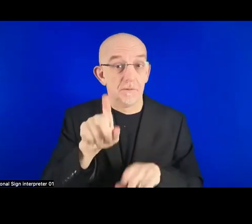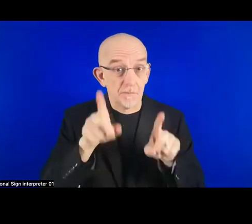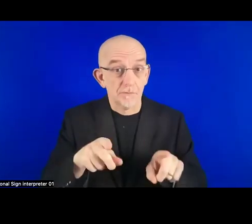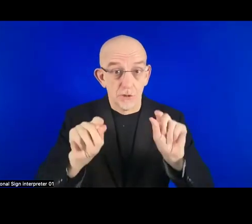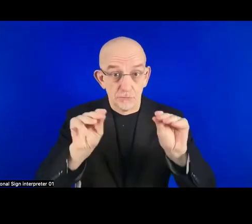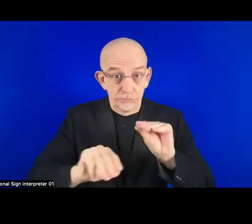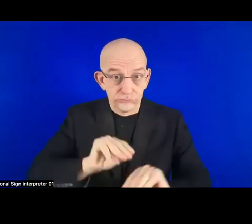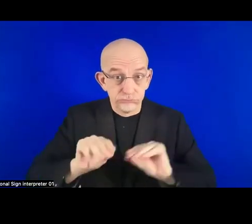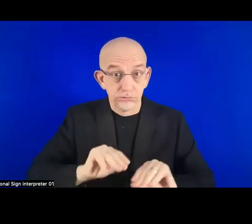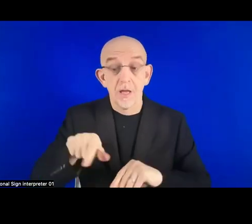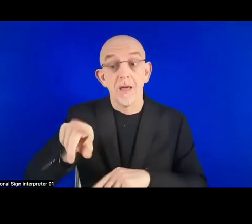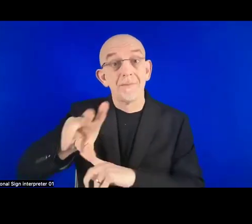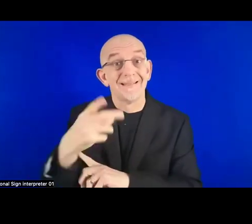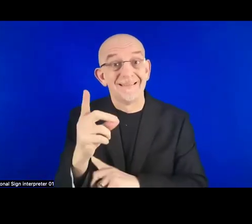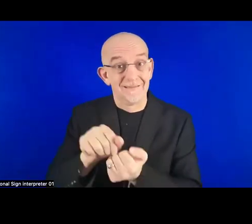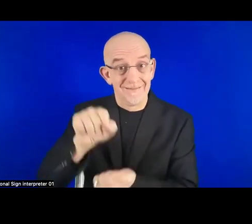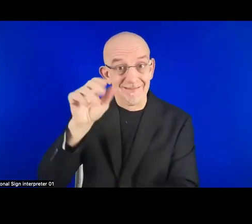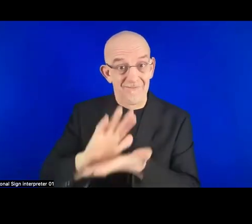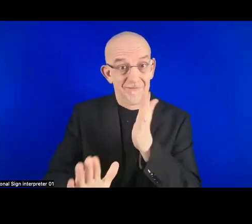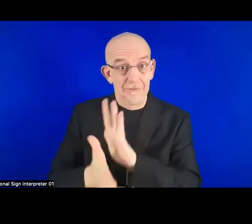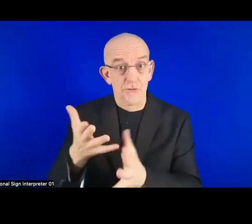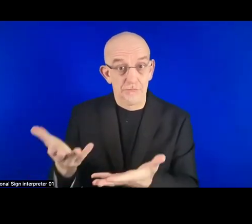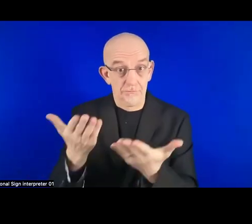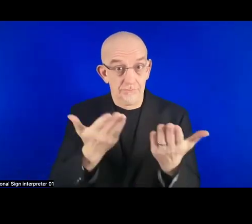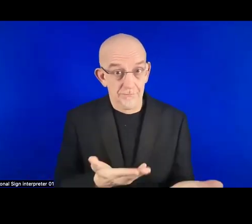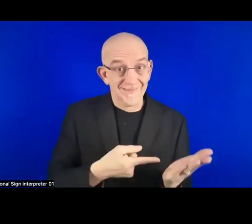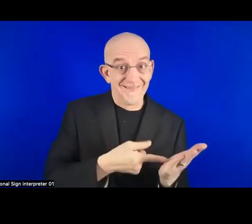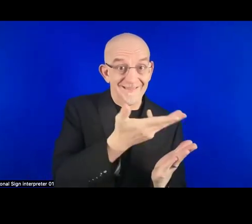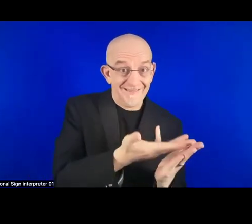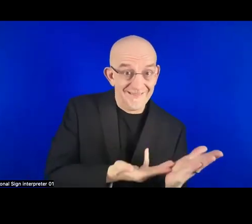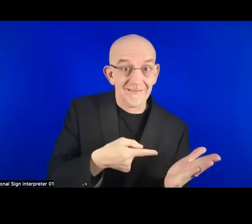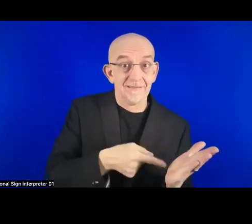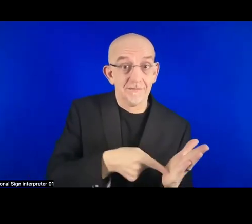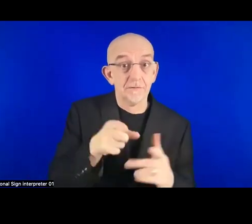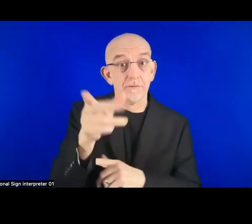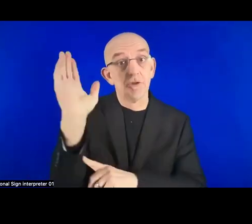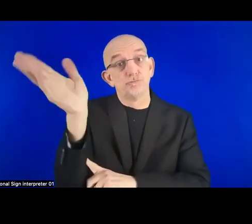oral defence of your PhD and any corrections before you can actually apply for this application.